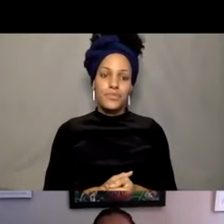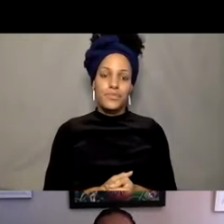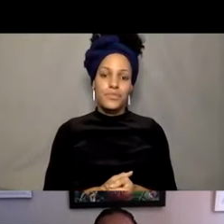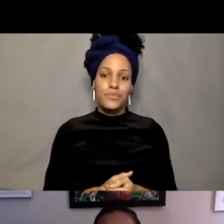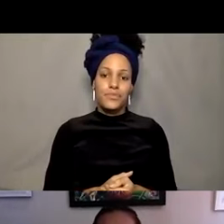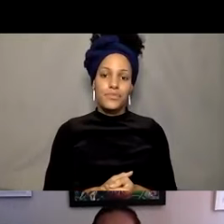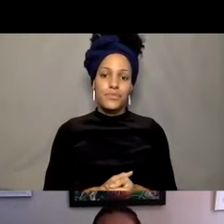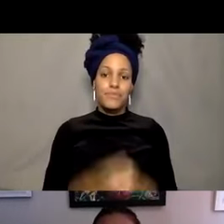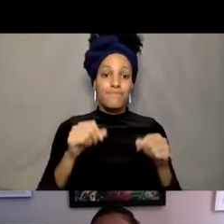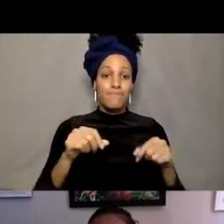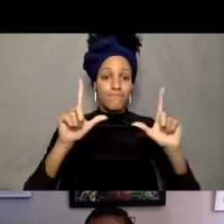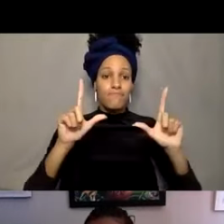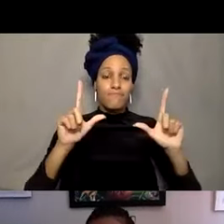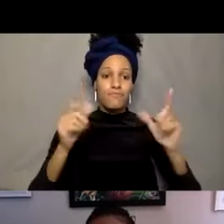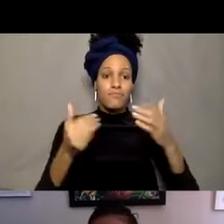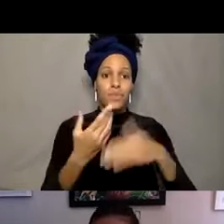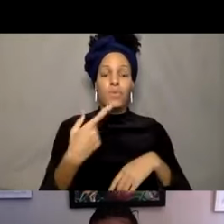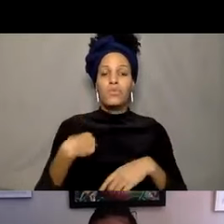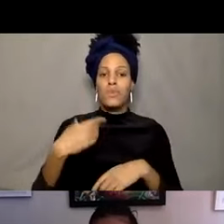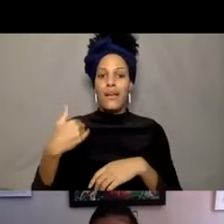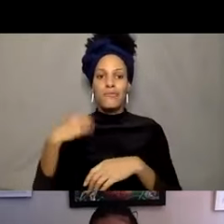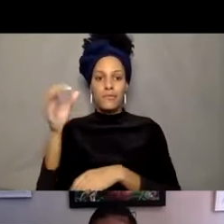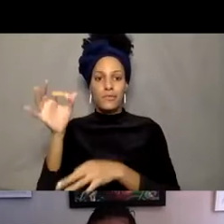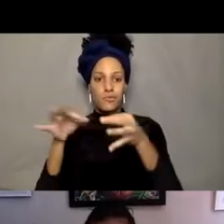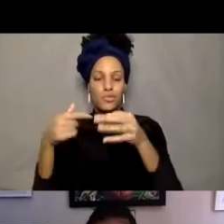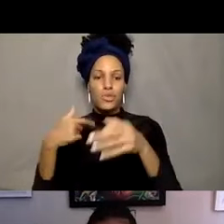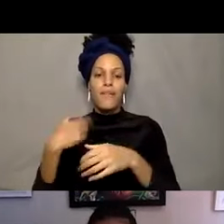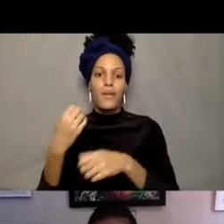On this slide, there's a big red exclamation point with a red circle around it,